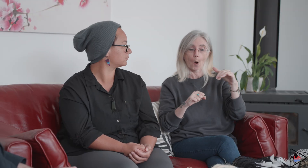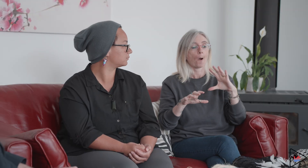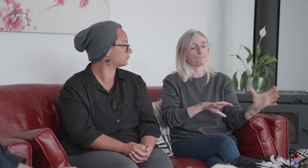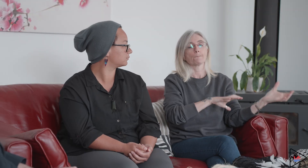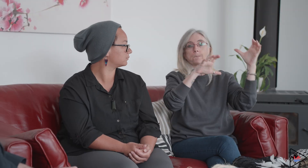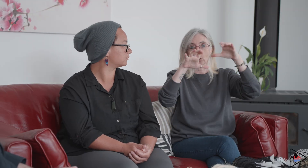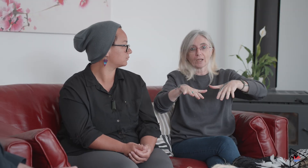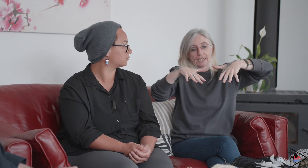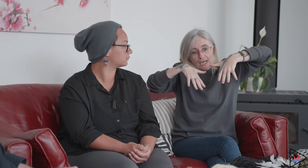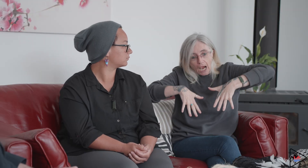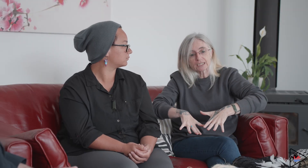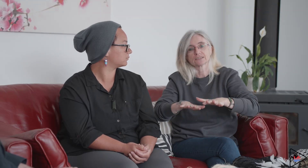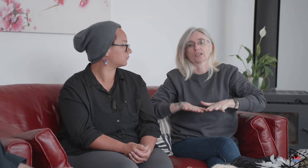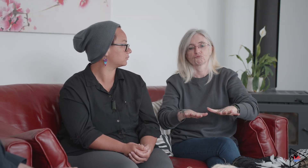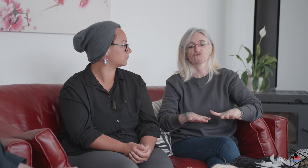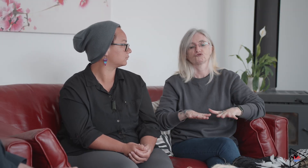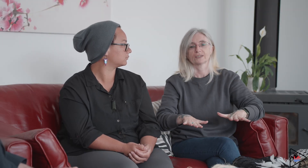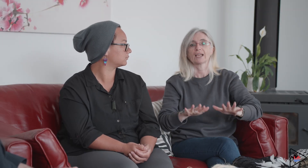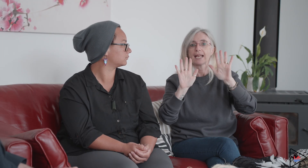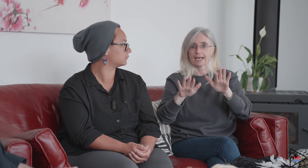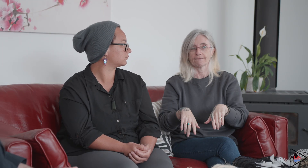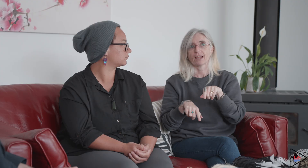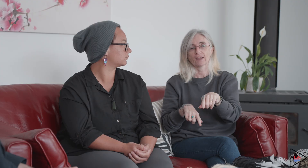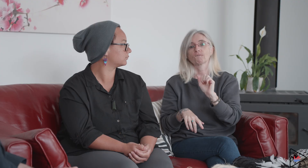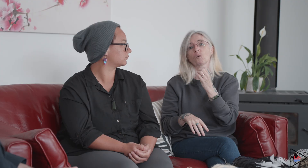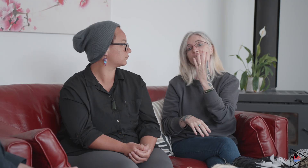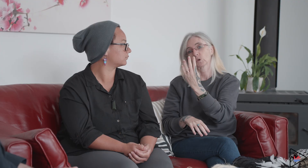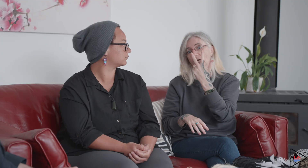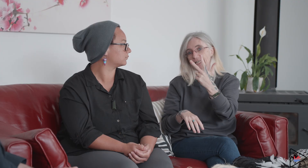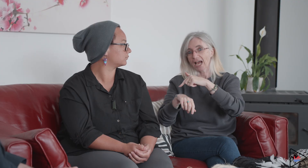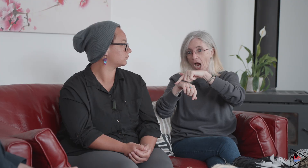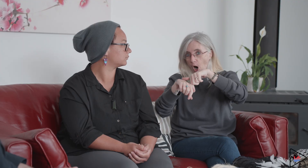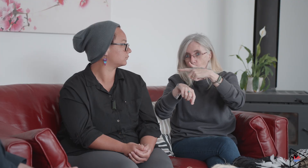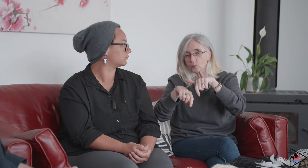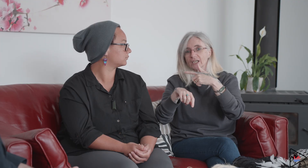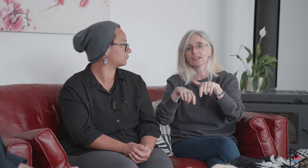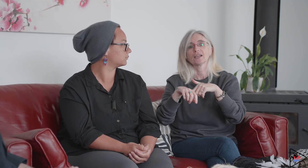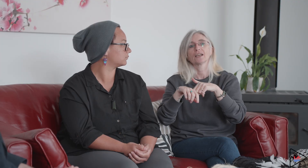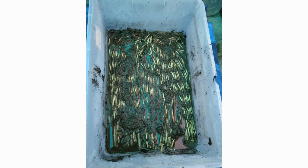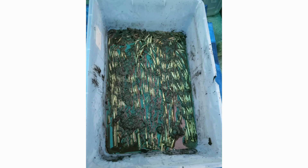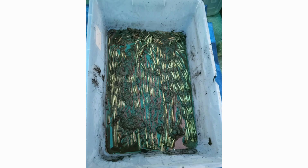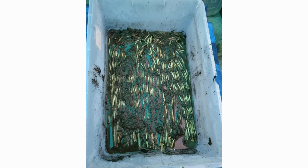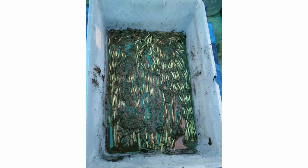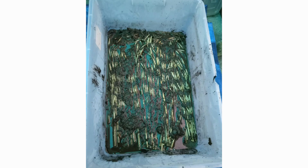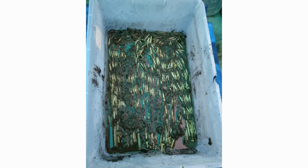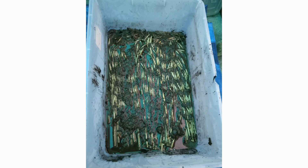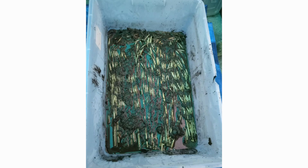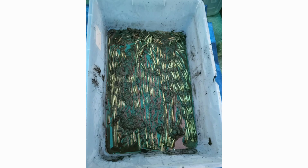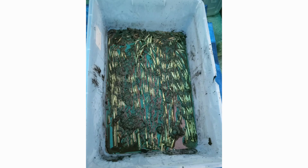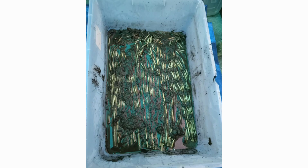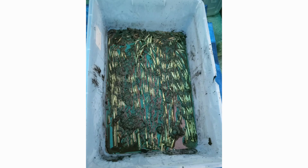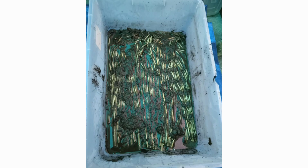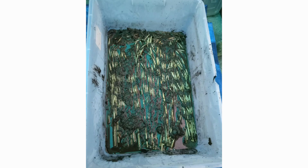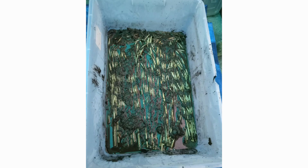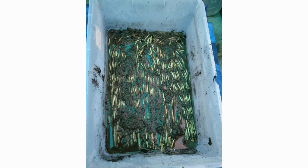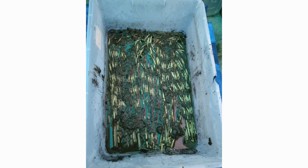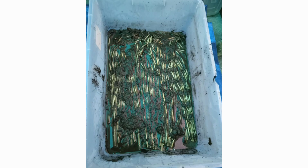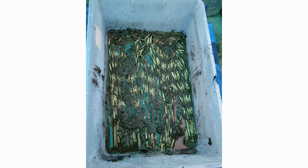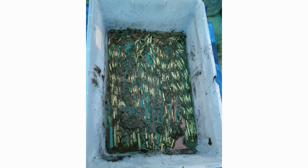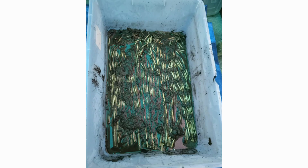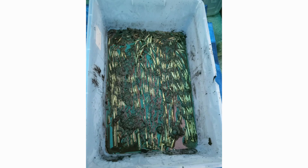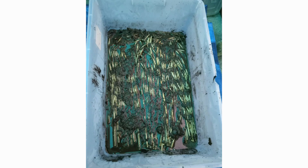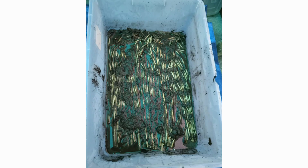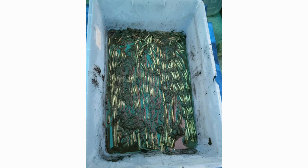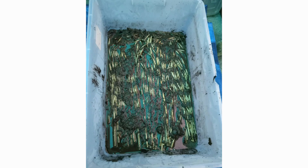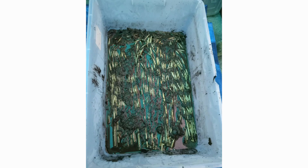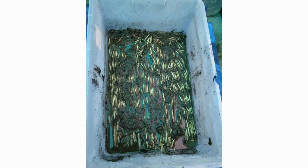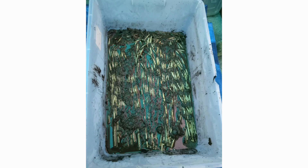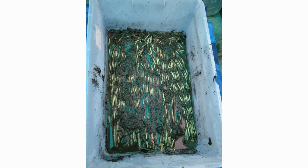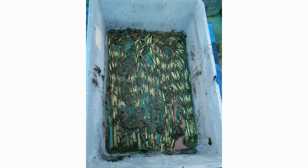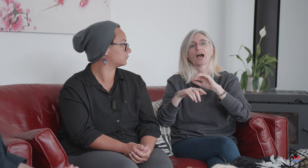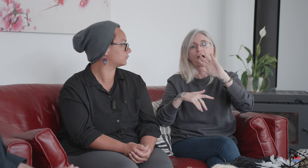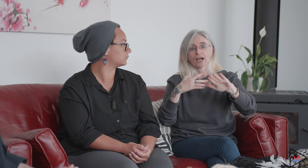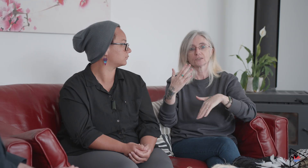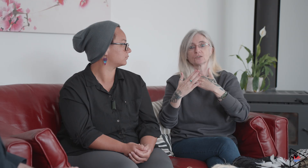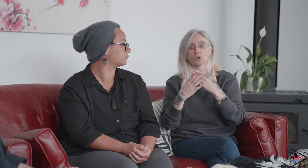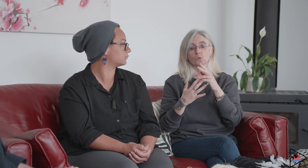Take that home. Put the leaves into the basket for about 48 hours